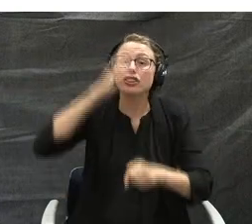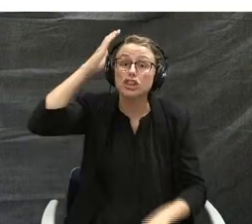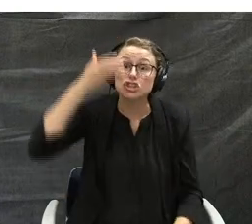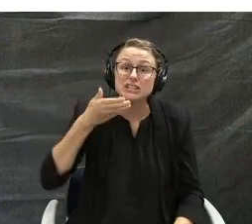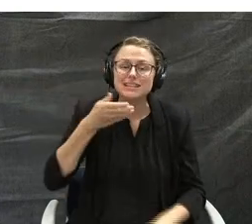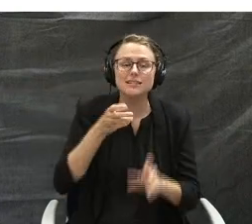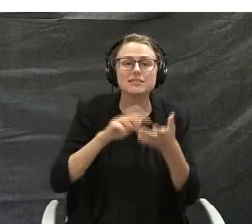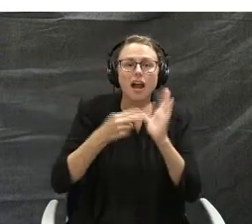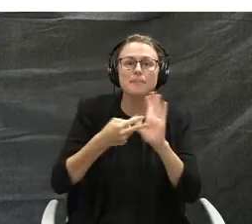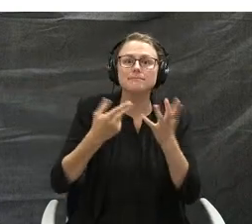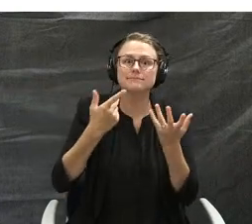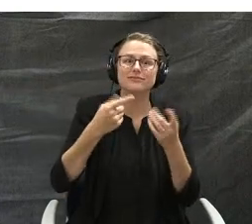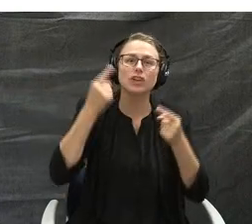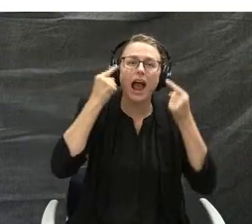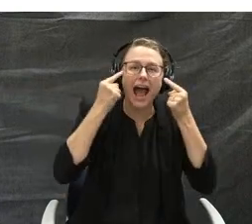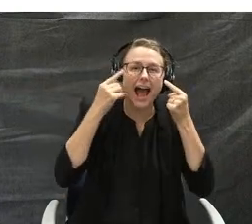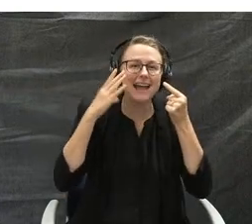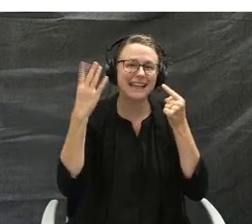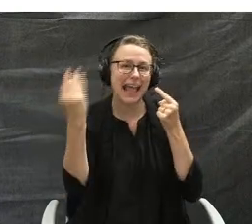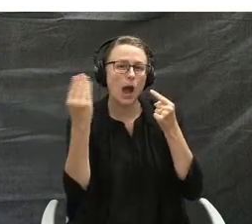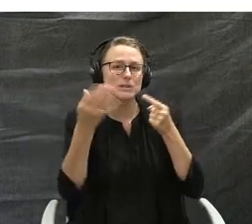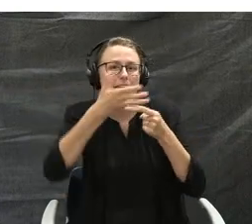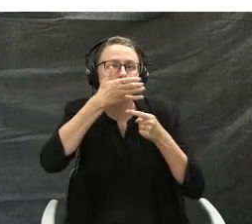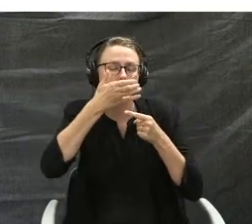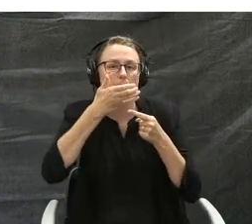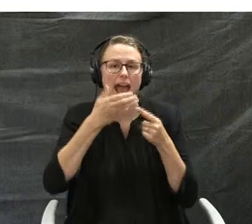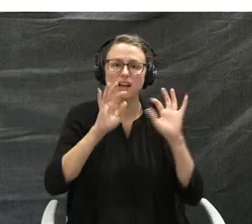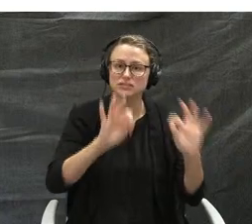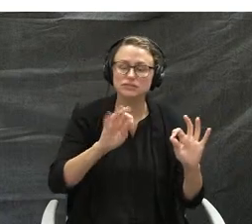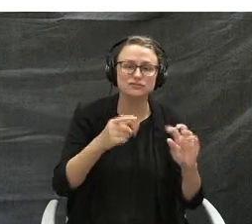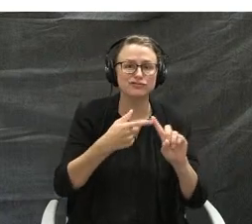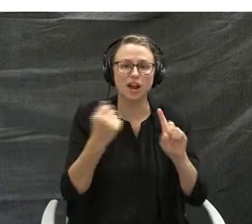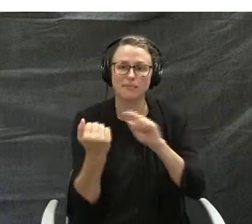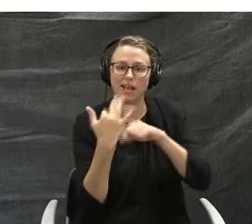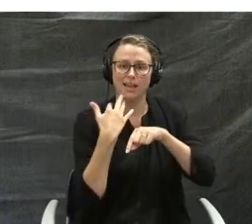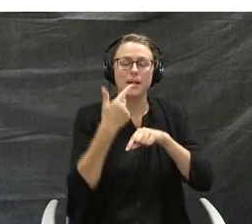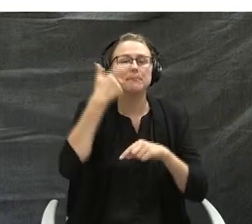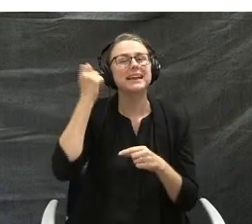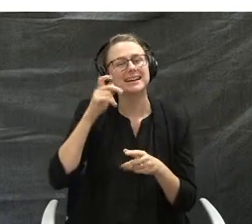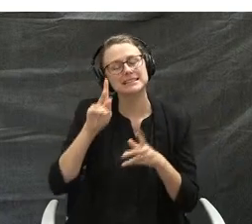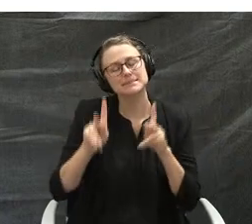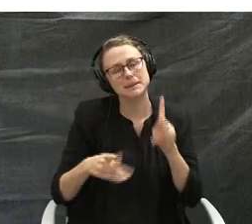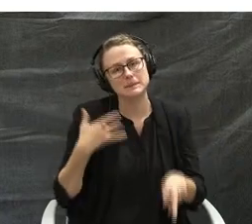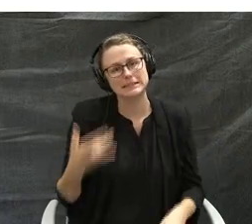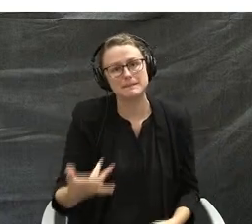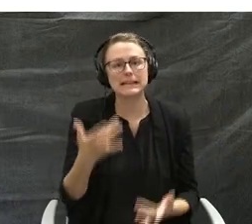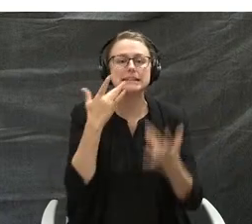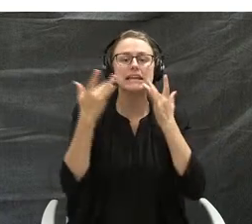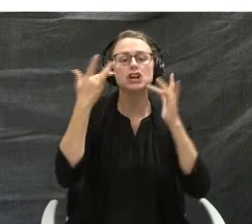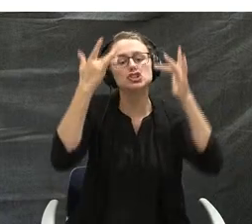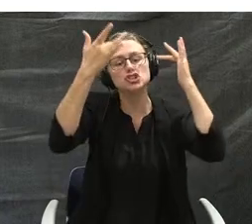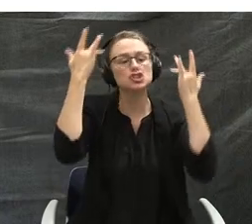exterior of the mask from contamination as people tend to touch their masks while wearing them and then touch their eyes.